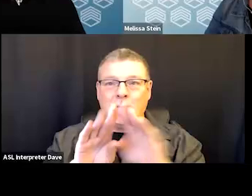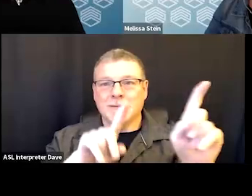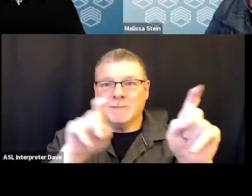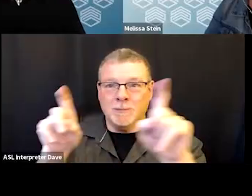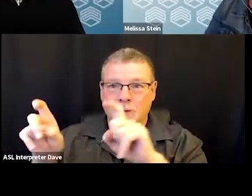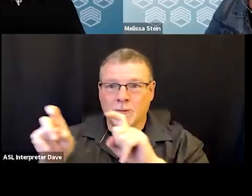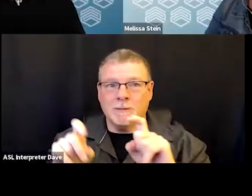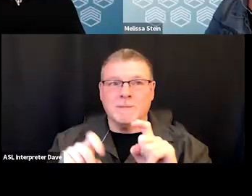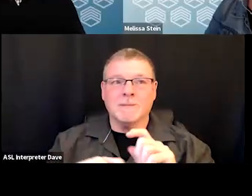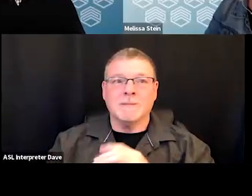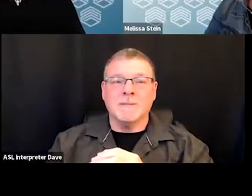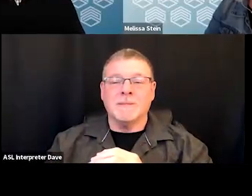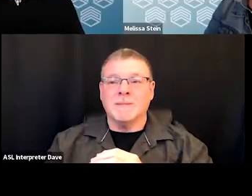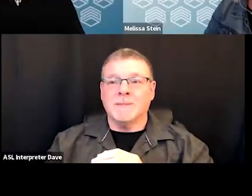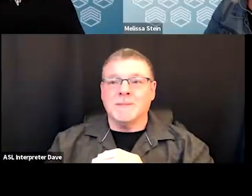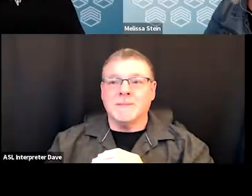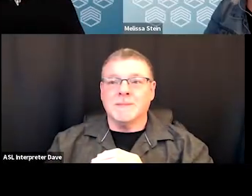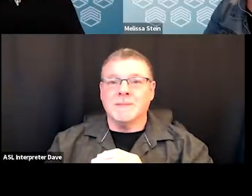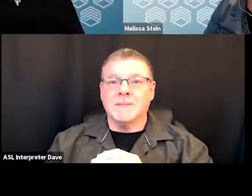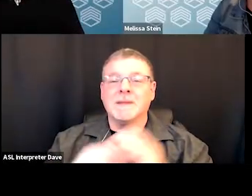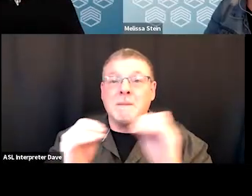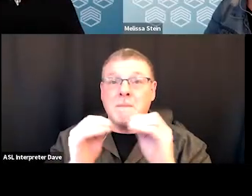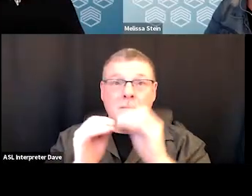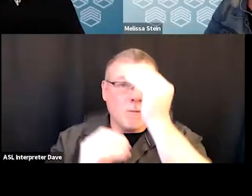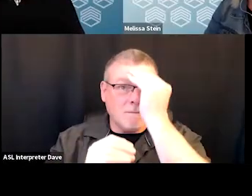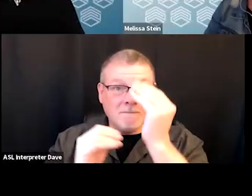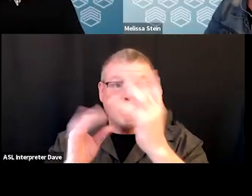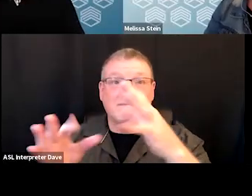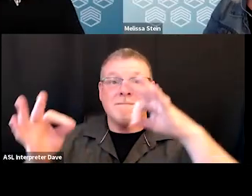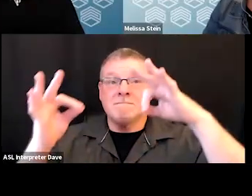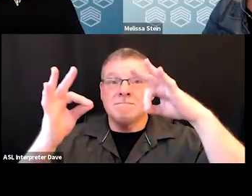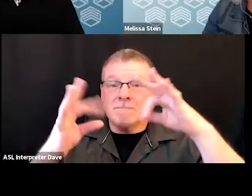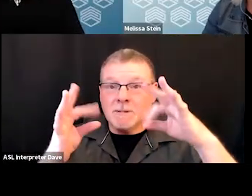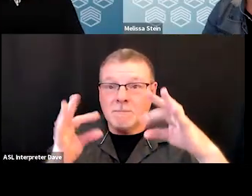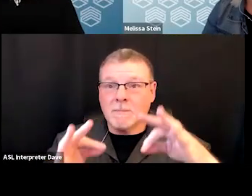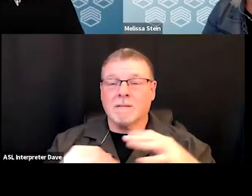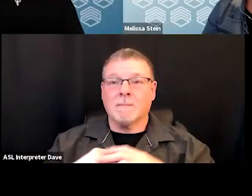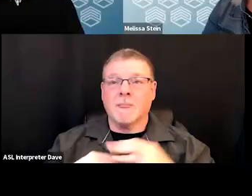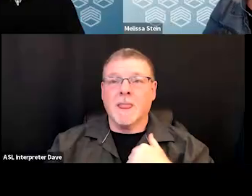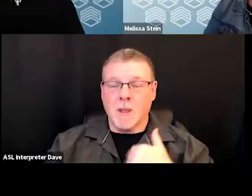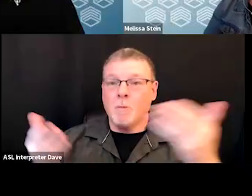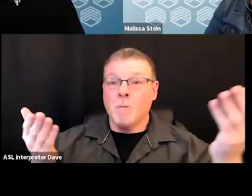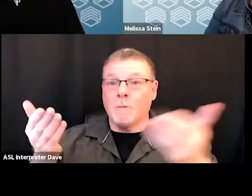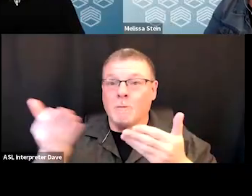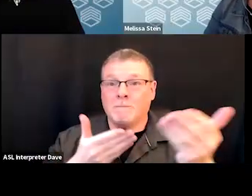if you feel led to provide more input or feedback to us. We would welcome that.